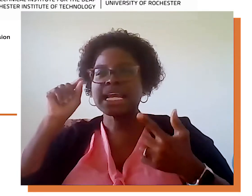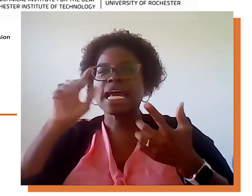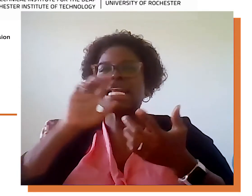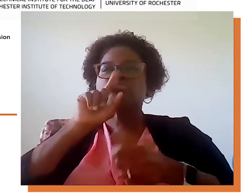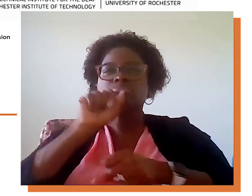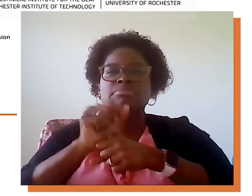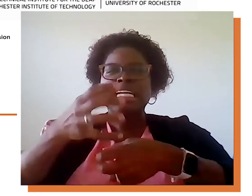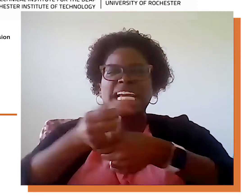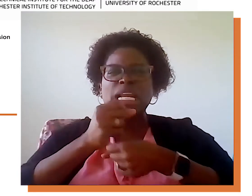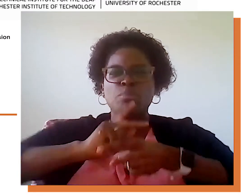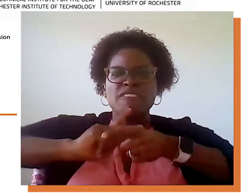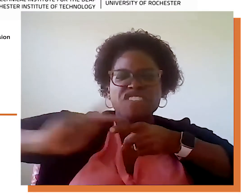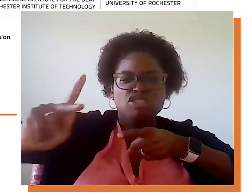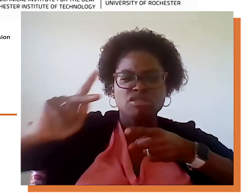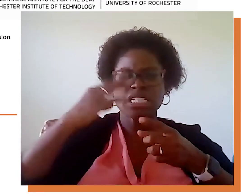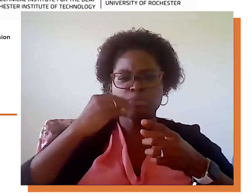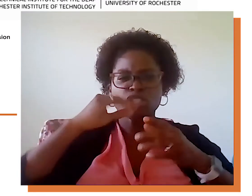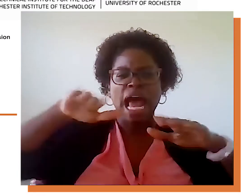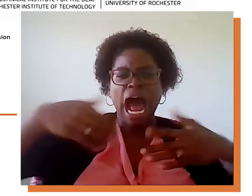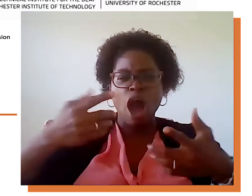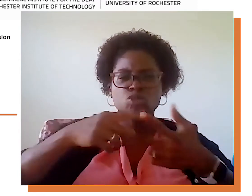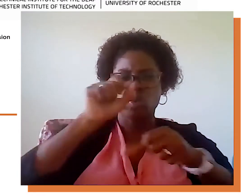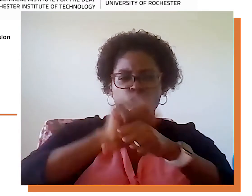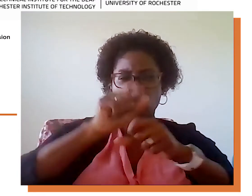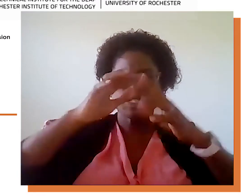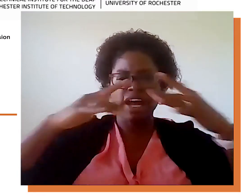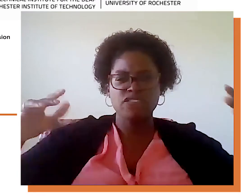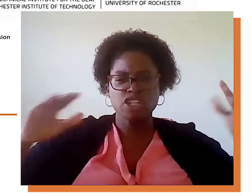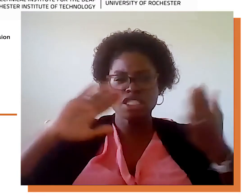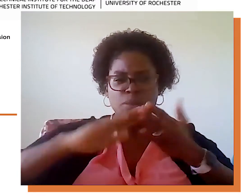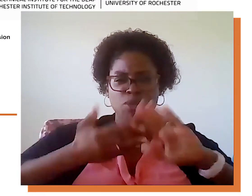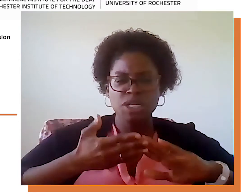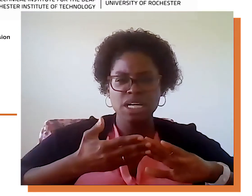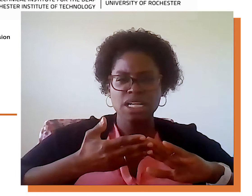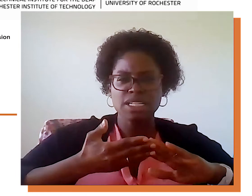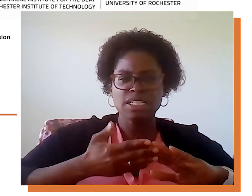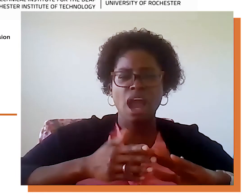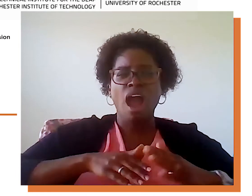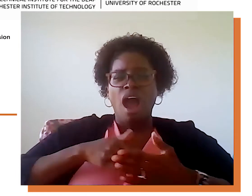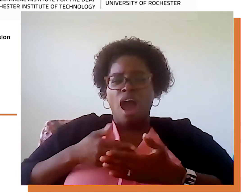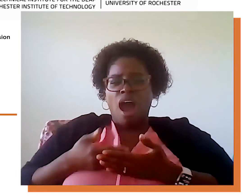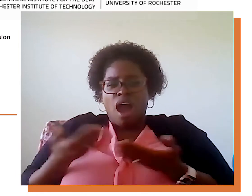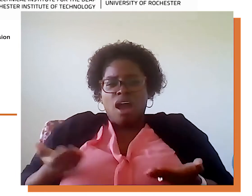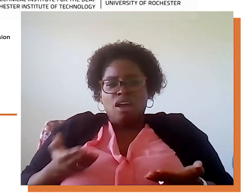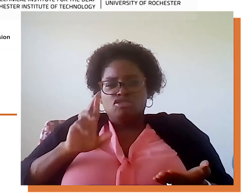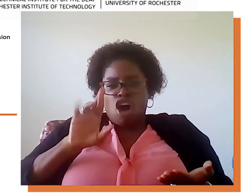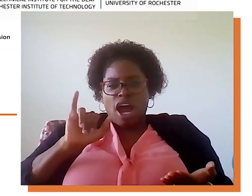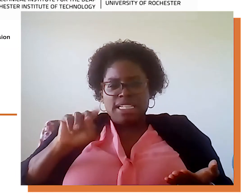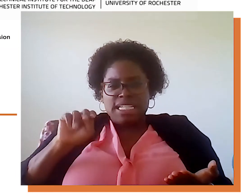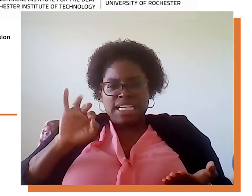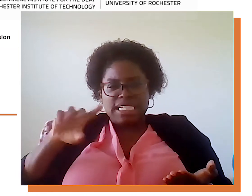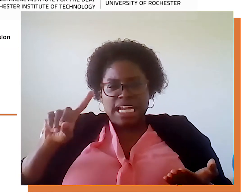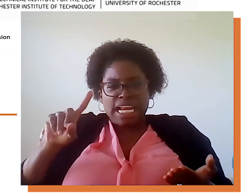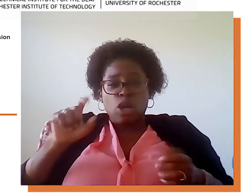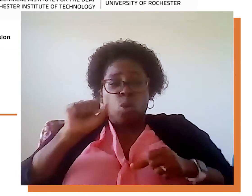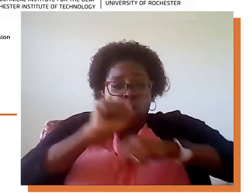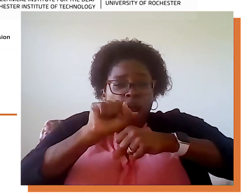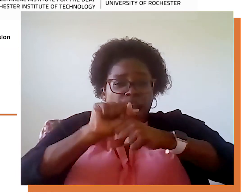Through my experiences at Gallaudet University that gave me a sense of professionalism and professional experiences that I wouldn't have gained otherwise